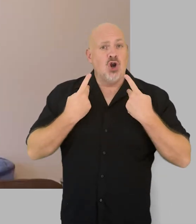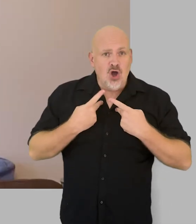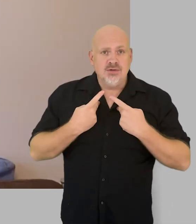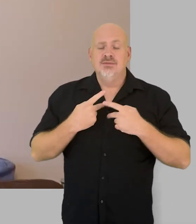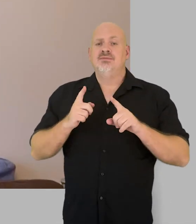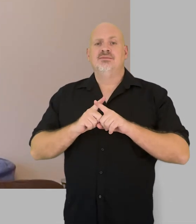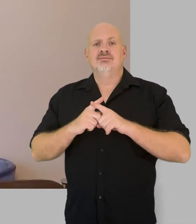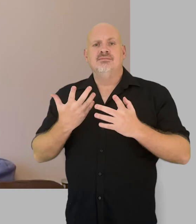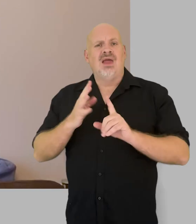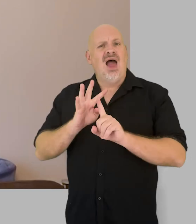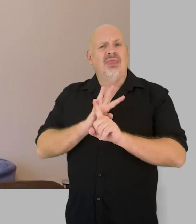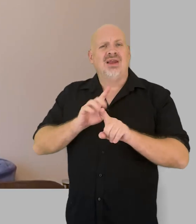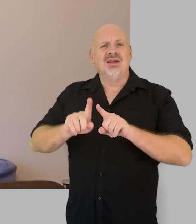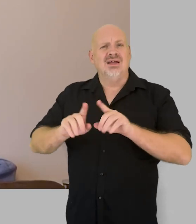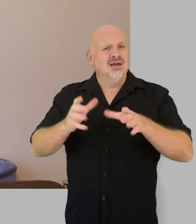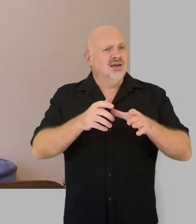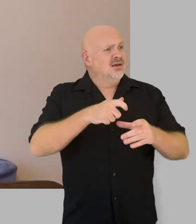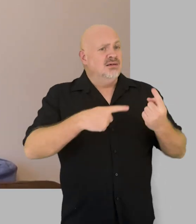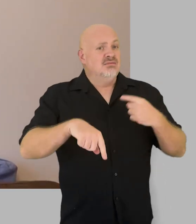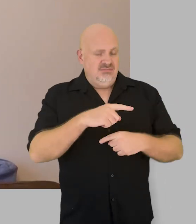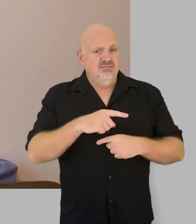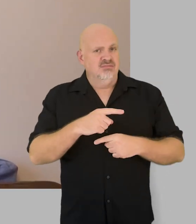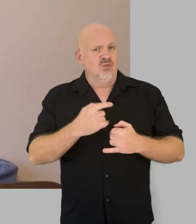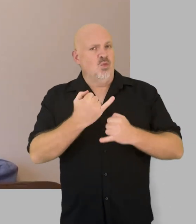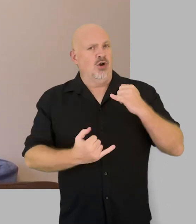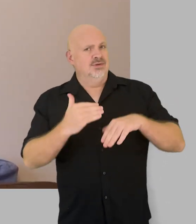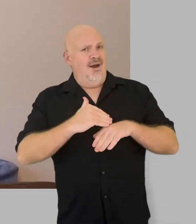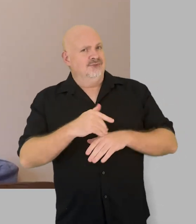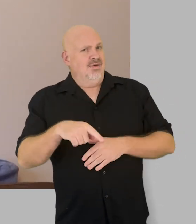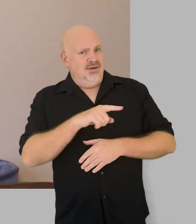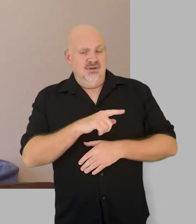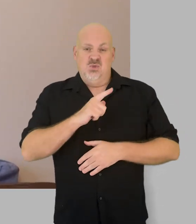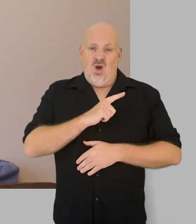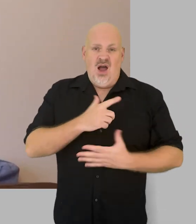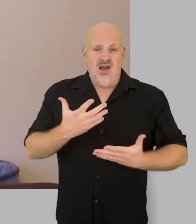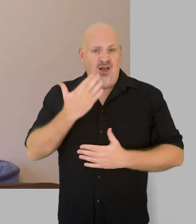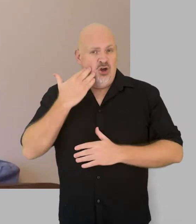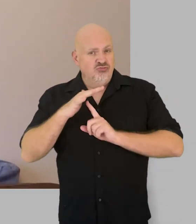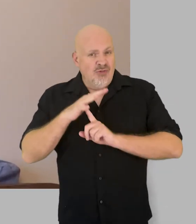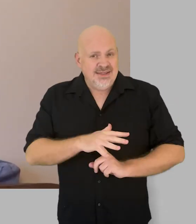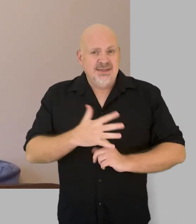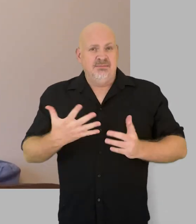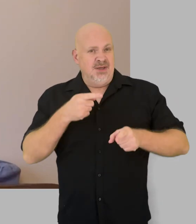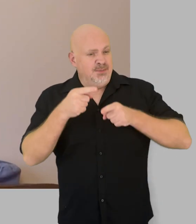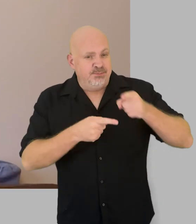Overall, there was lots that could be done to improve the quality of evidence, and health-care organisations should pay attention to mental health